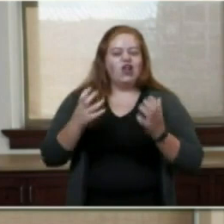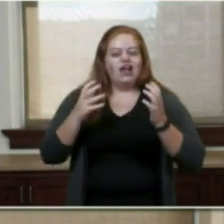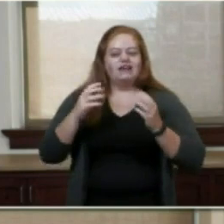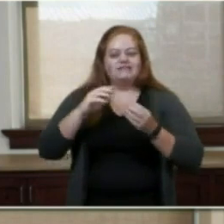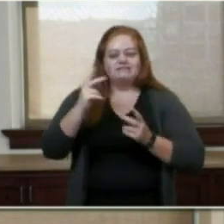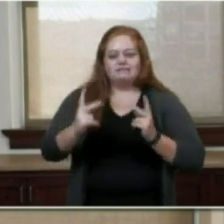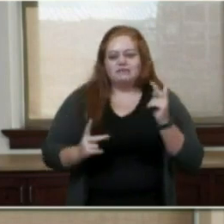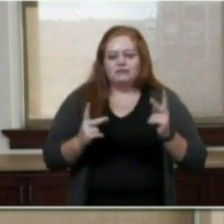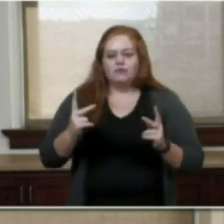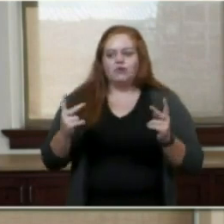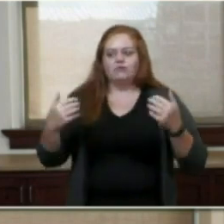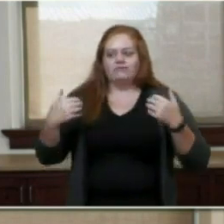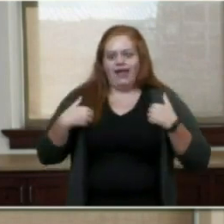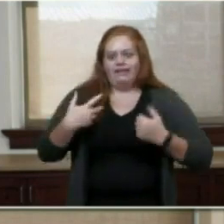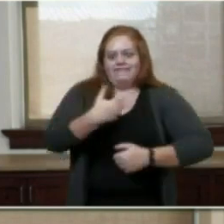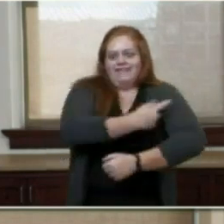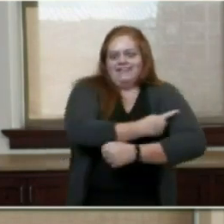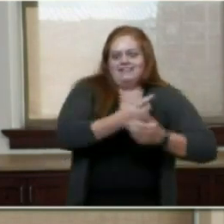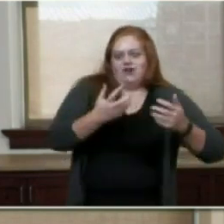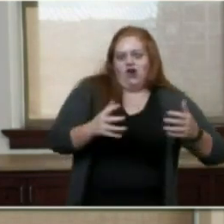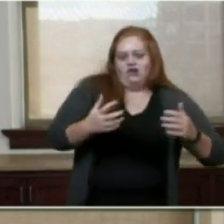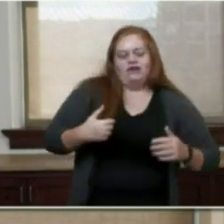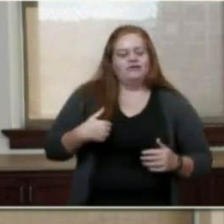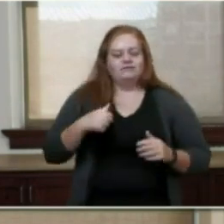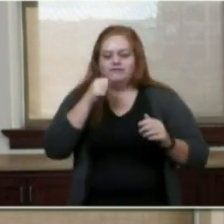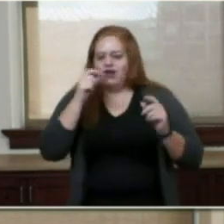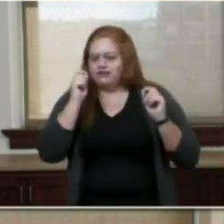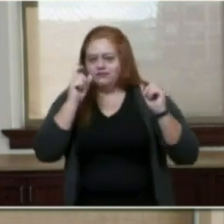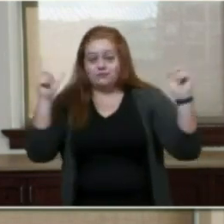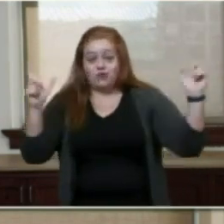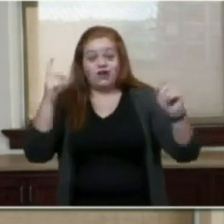vaccinated, which really isn't surprising. As the population level